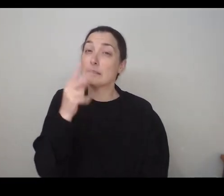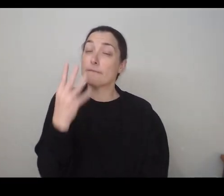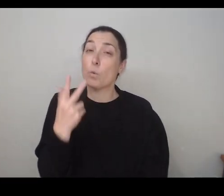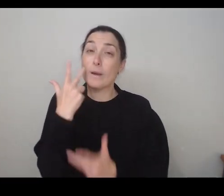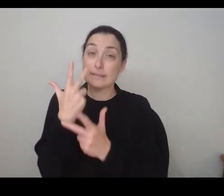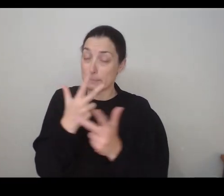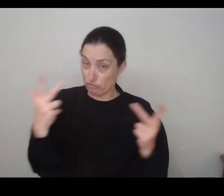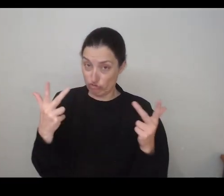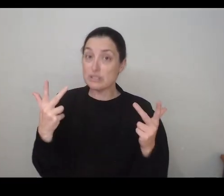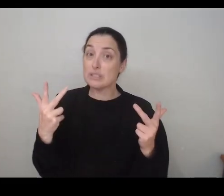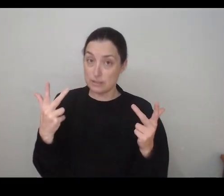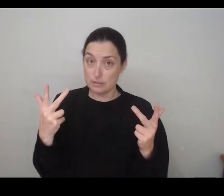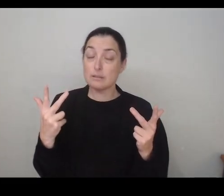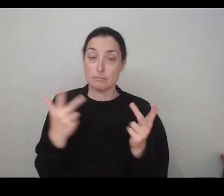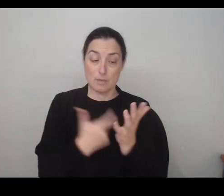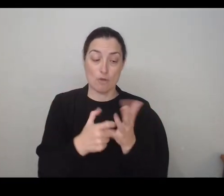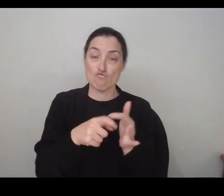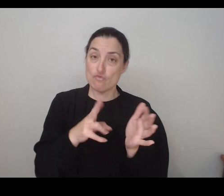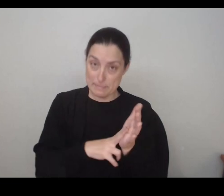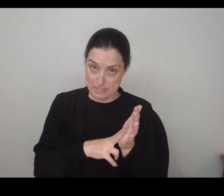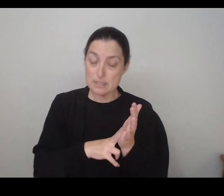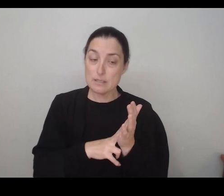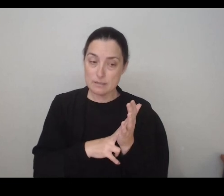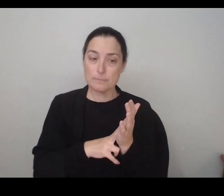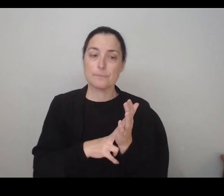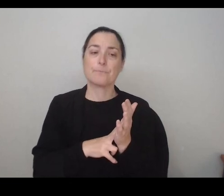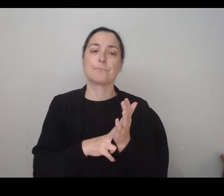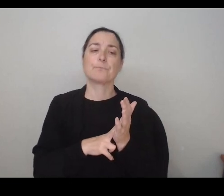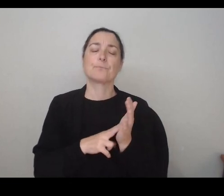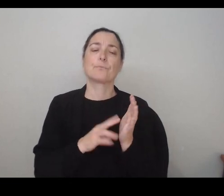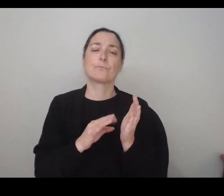and Kirk Varnedoe at the MoMA New York,